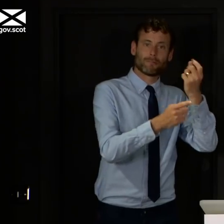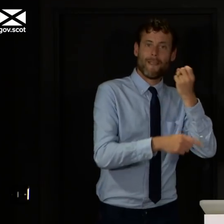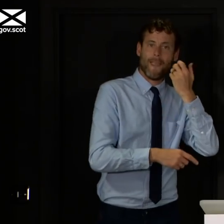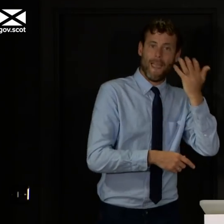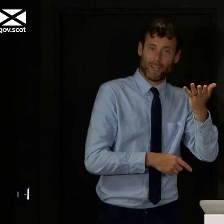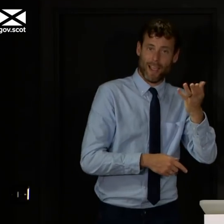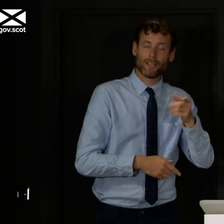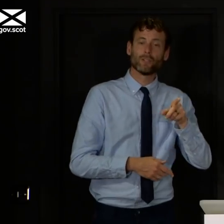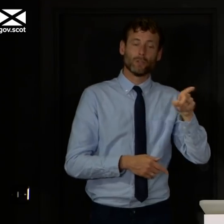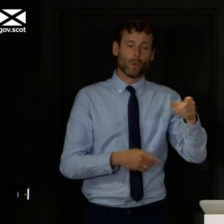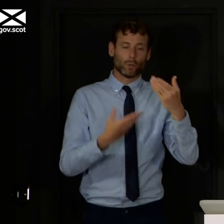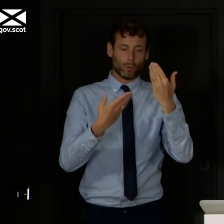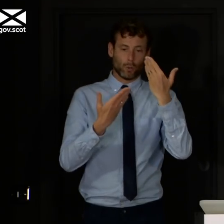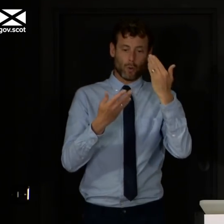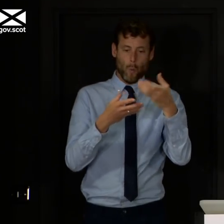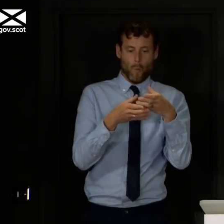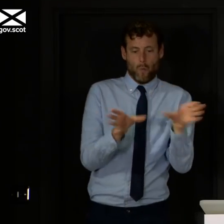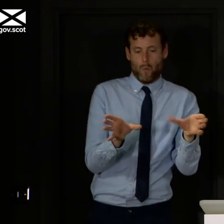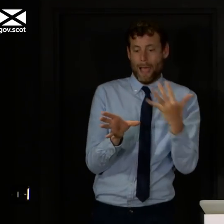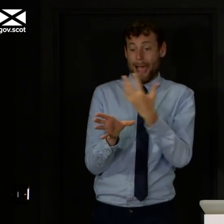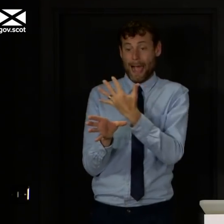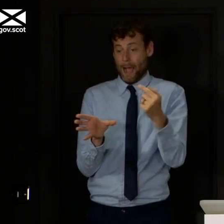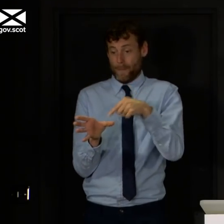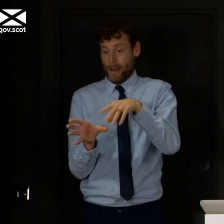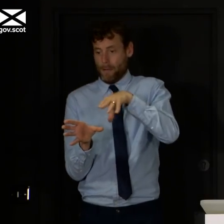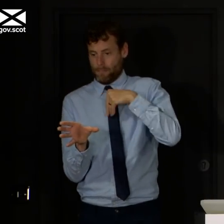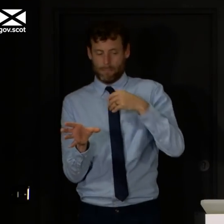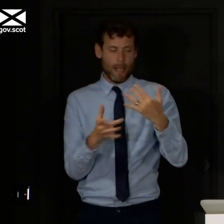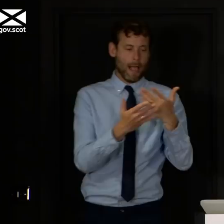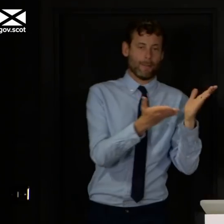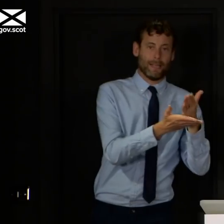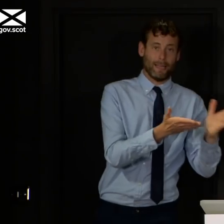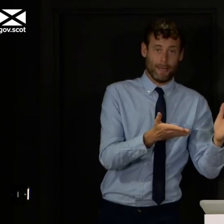for Scotland. So, the information is published. It is also going through Test and Protect.